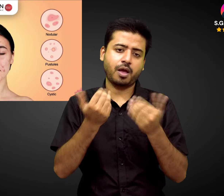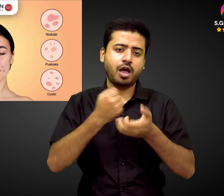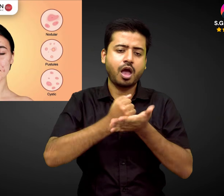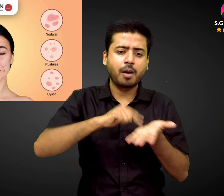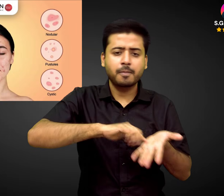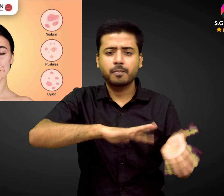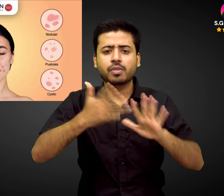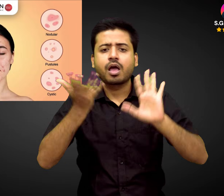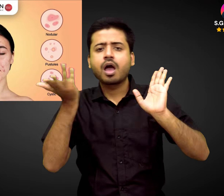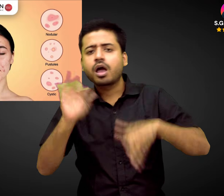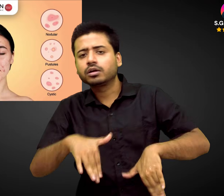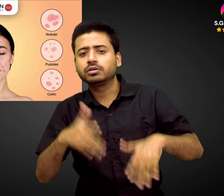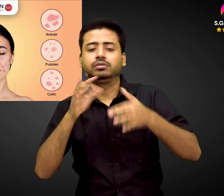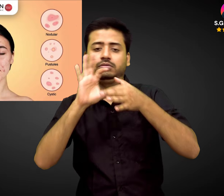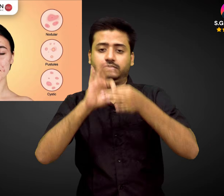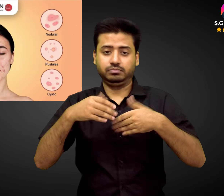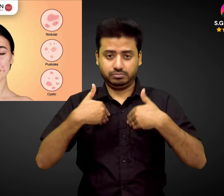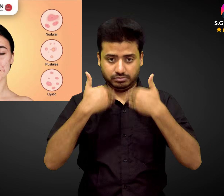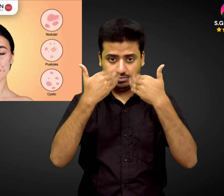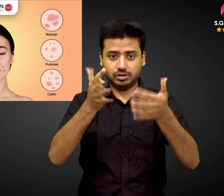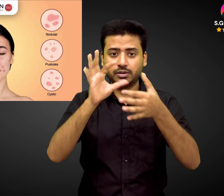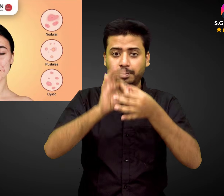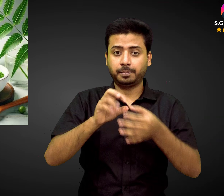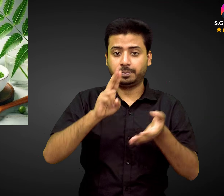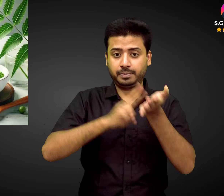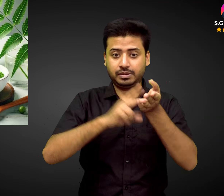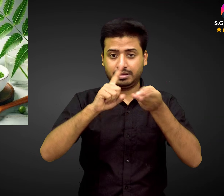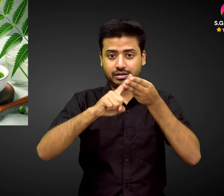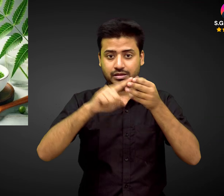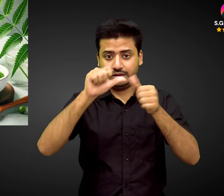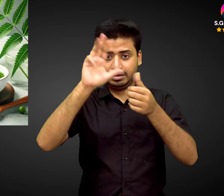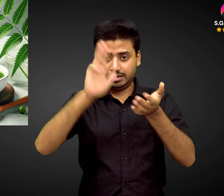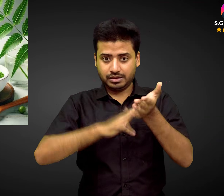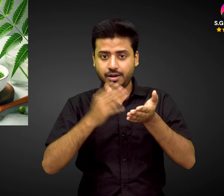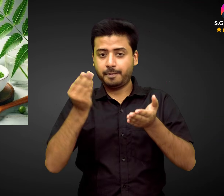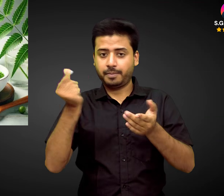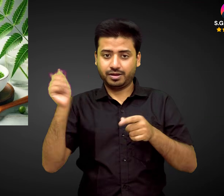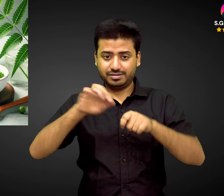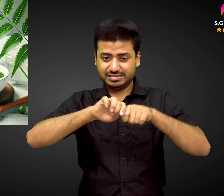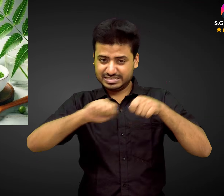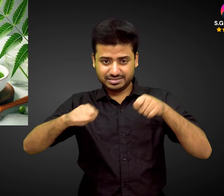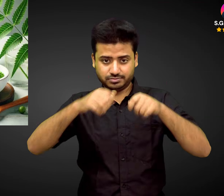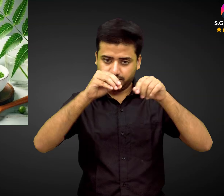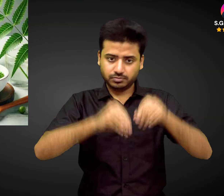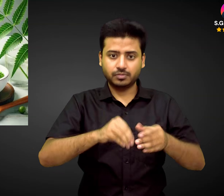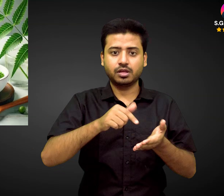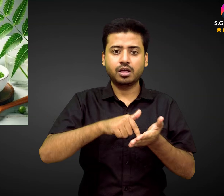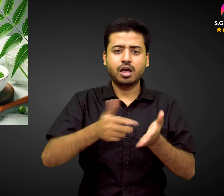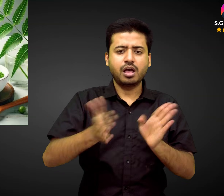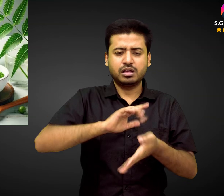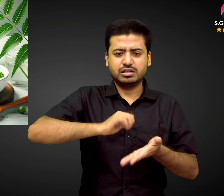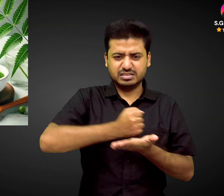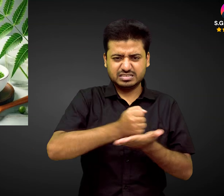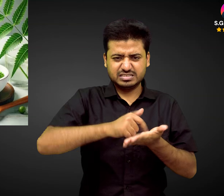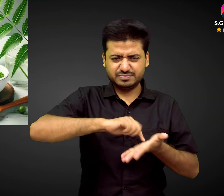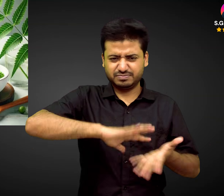flawless porcelainike complexion. In this DIY face mask, rice flour serves a dual purpose. First,